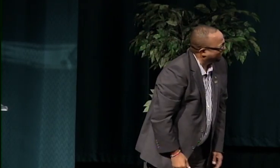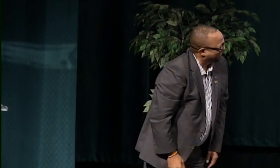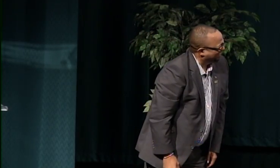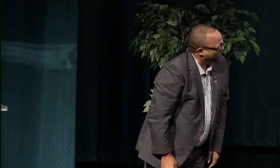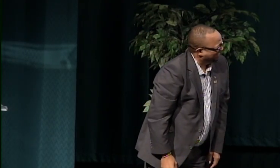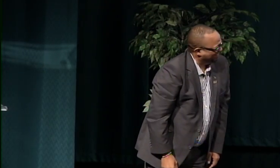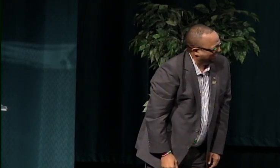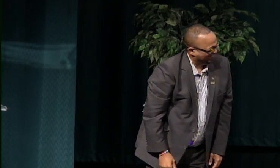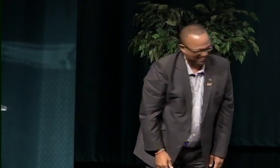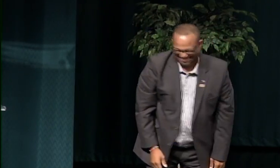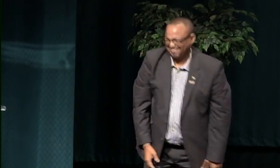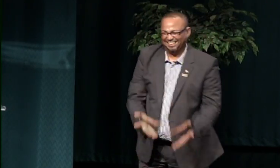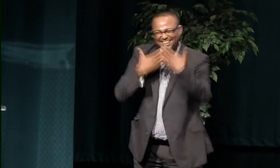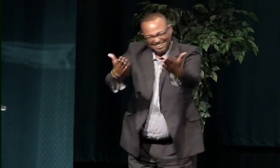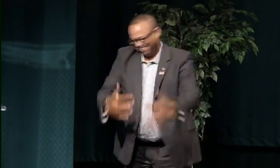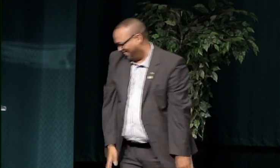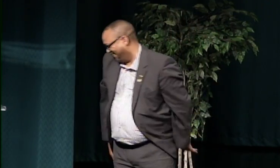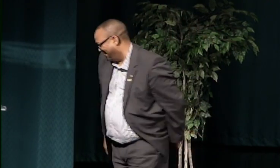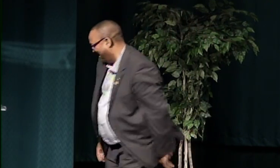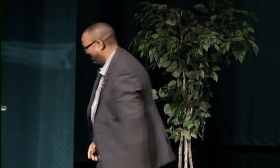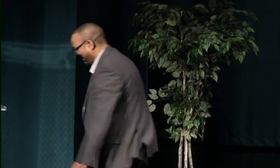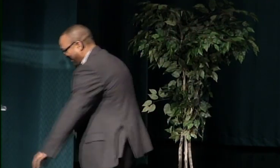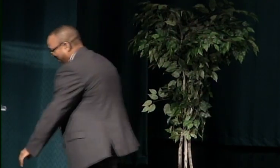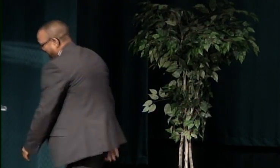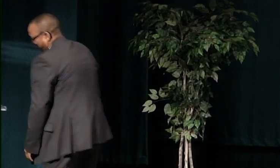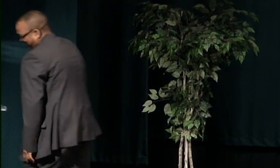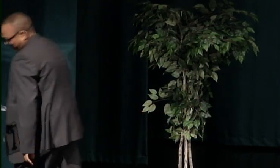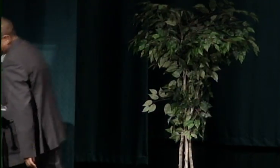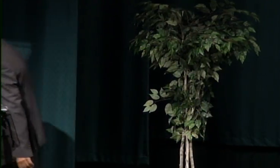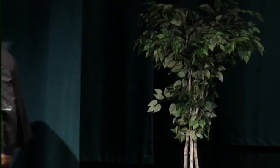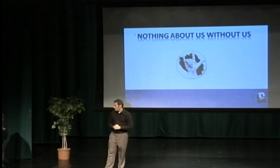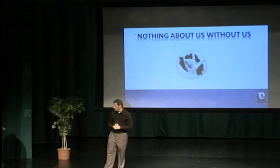viva to my international sign language interpreter. Thank you very much.